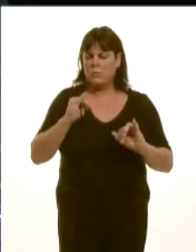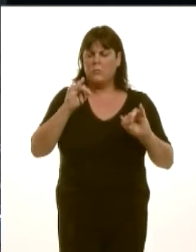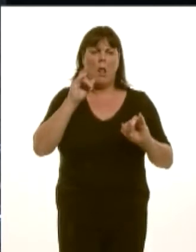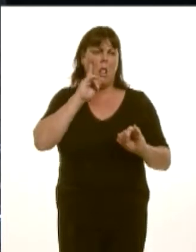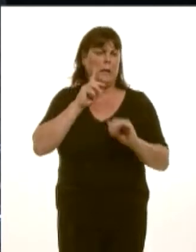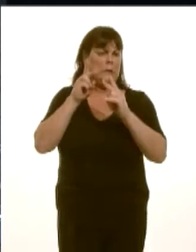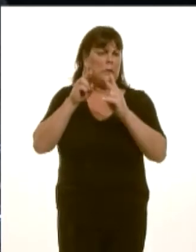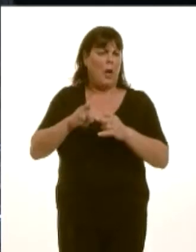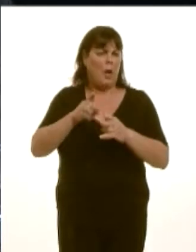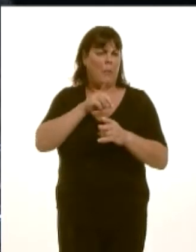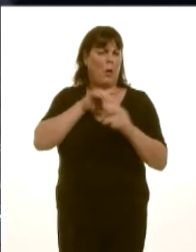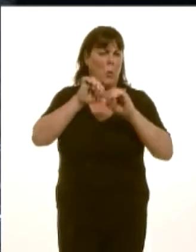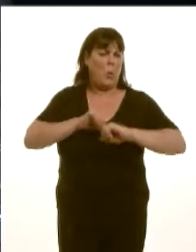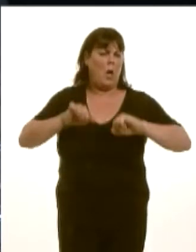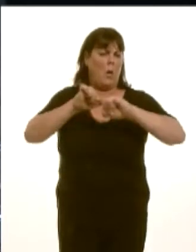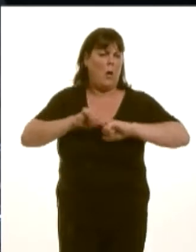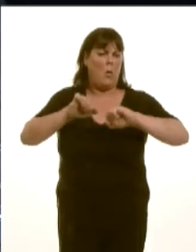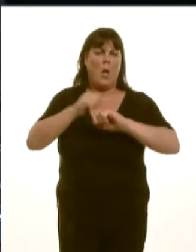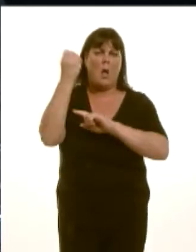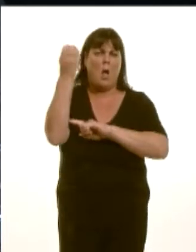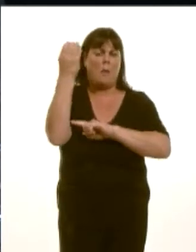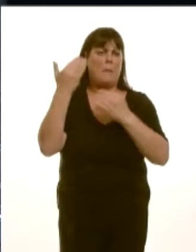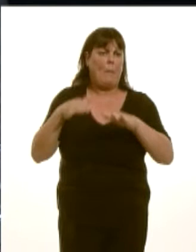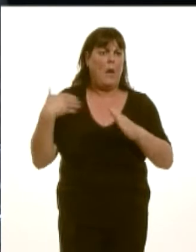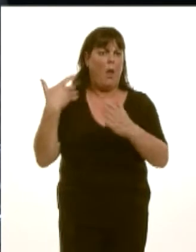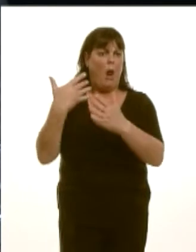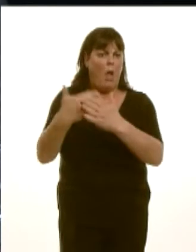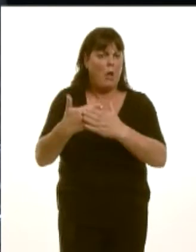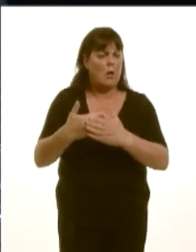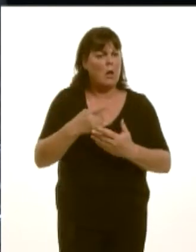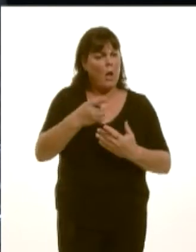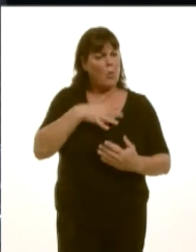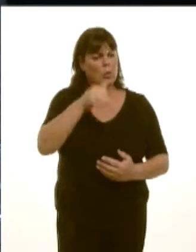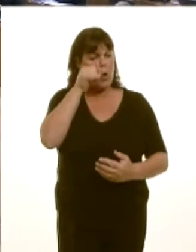Could you outline to the Chamber what you have done in the last 18 months to resolve this situation?